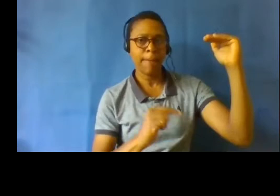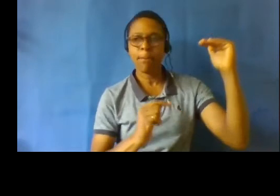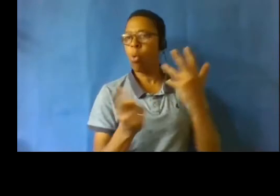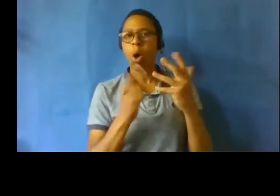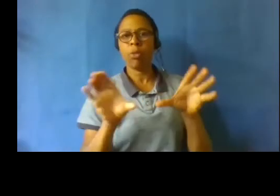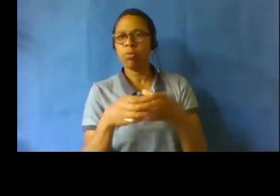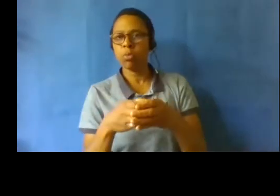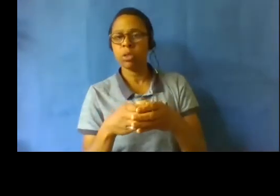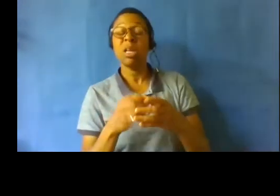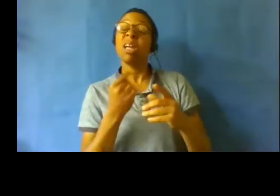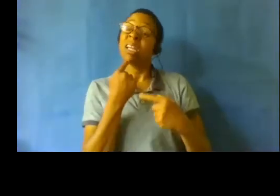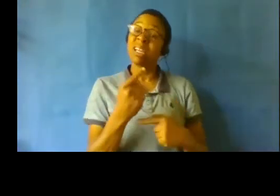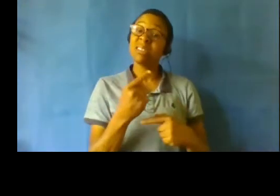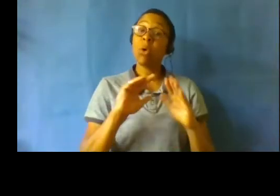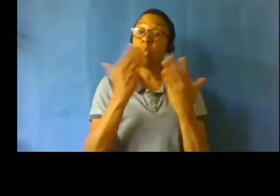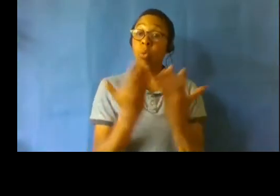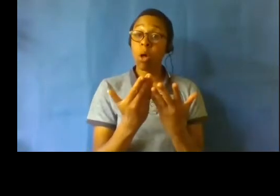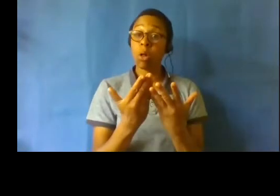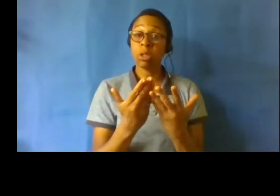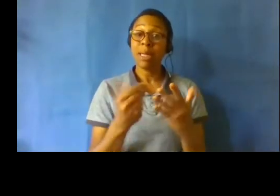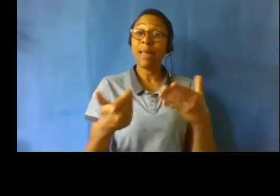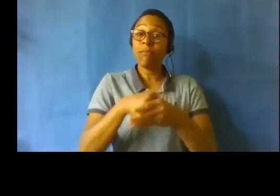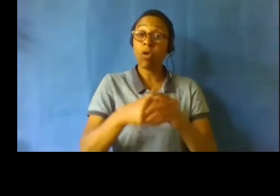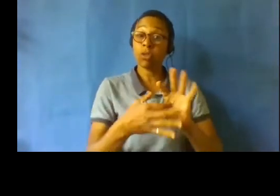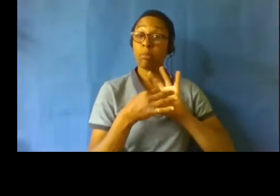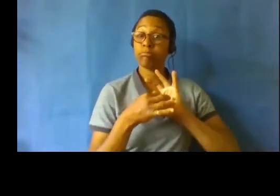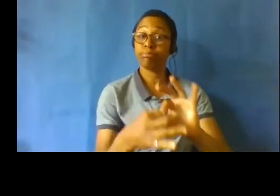proposes a model of identity which is produced in our relationship with space